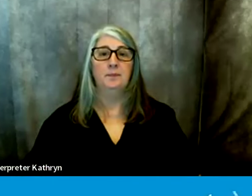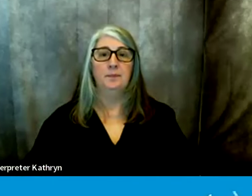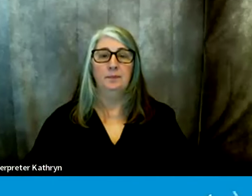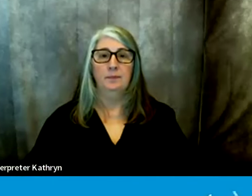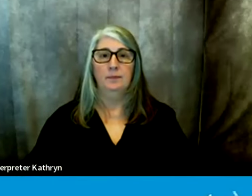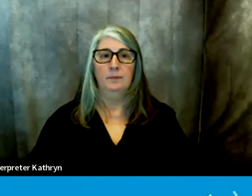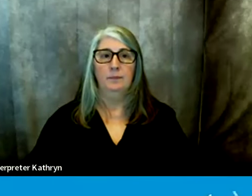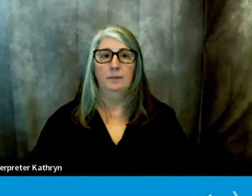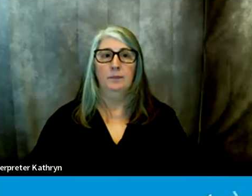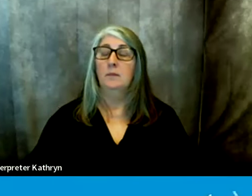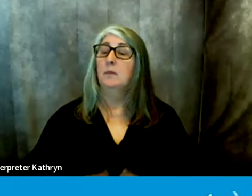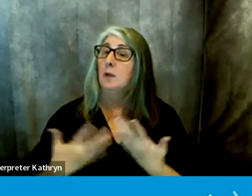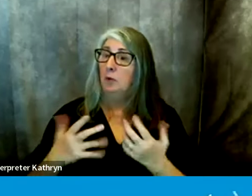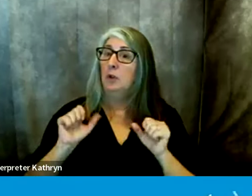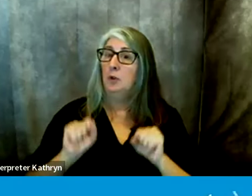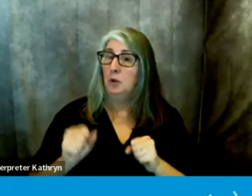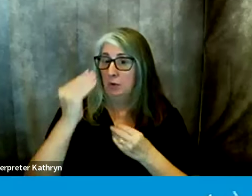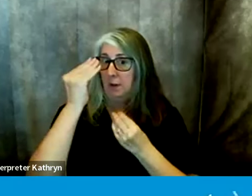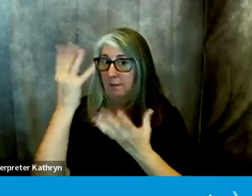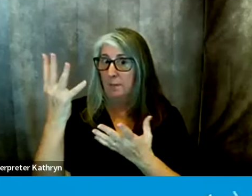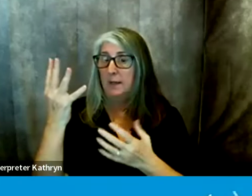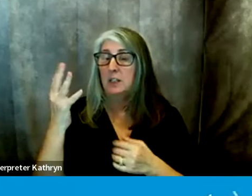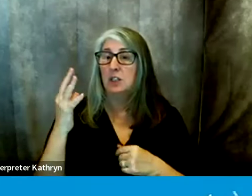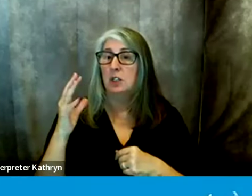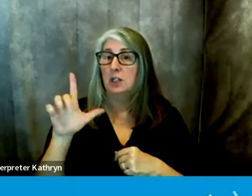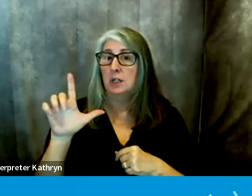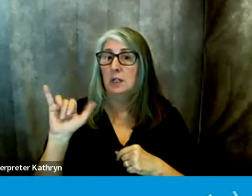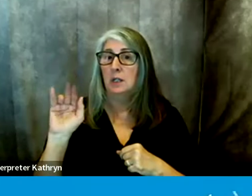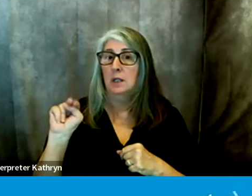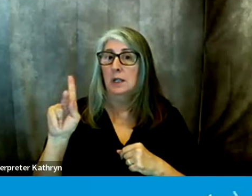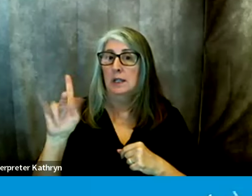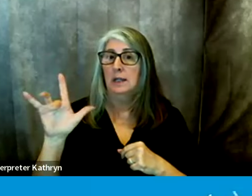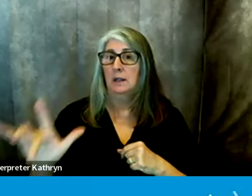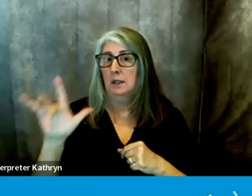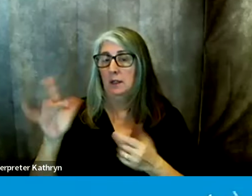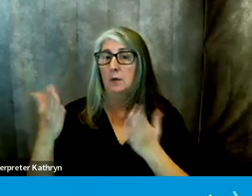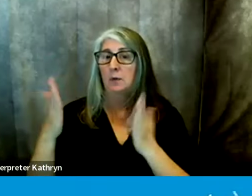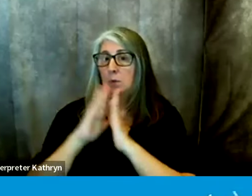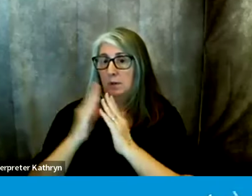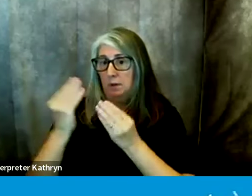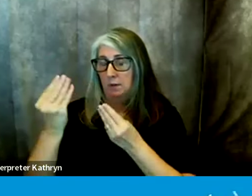You could go to that information link and request. Also, may I say,